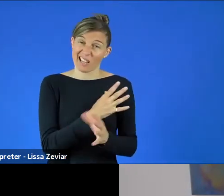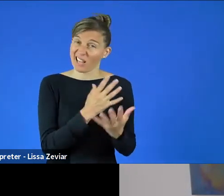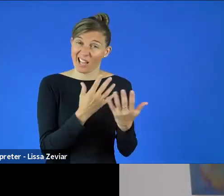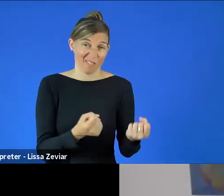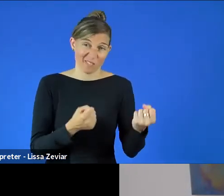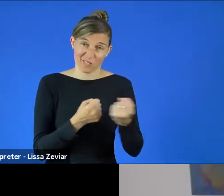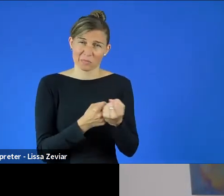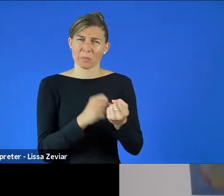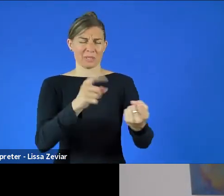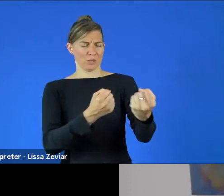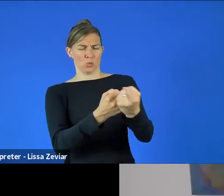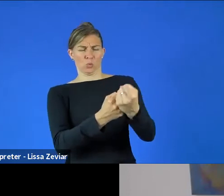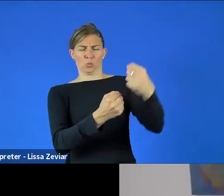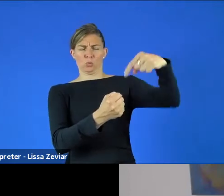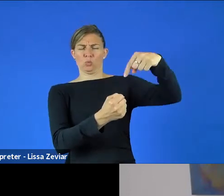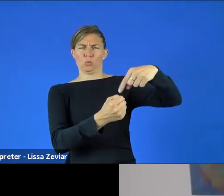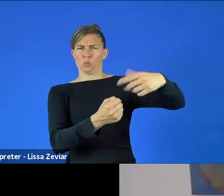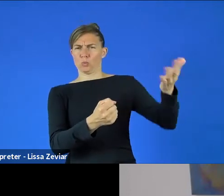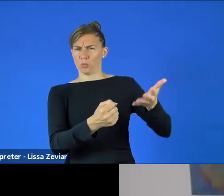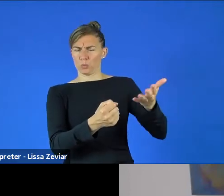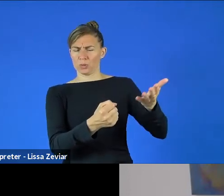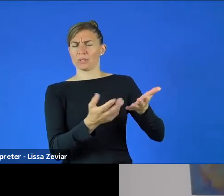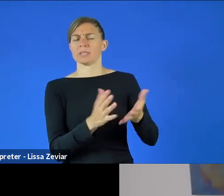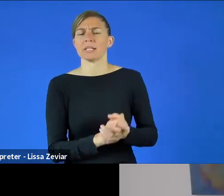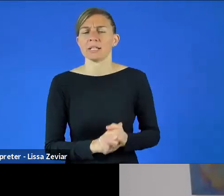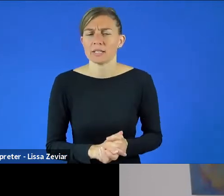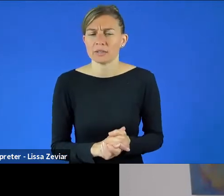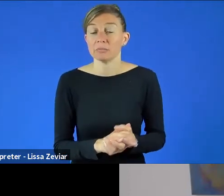What does it cover? Sometimes it covers the expertise.